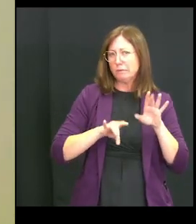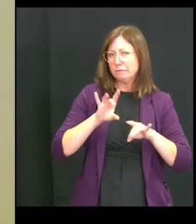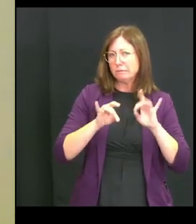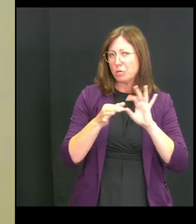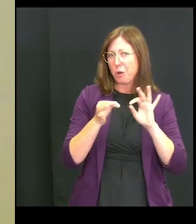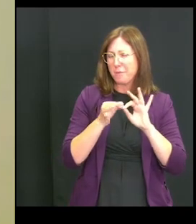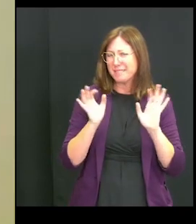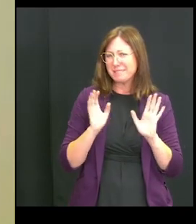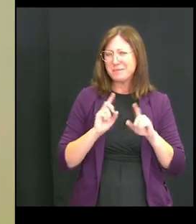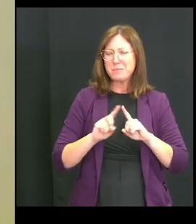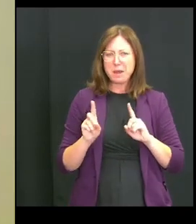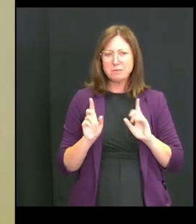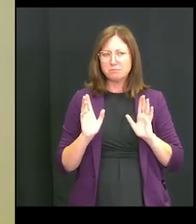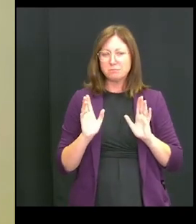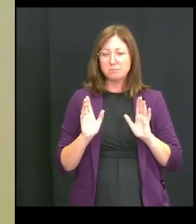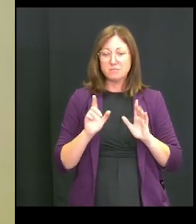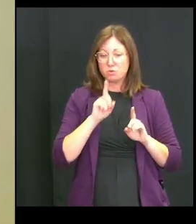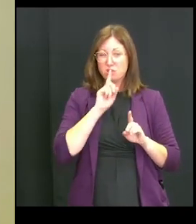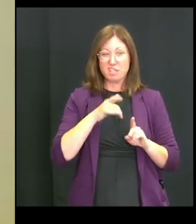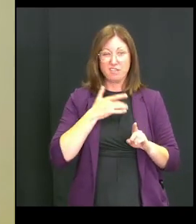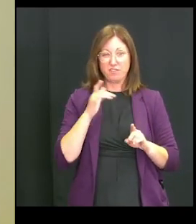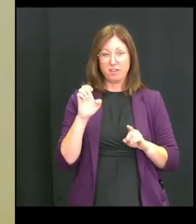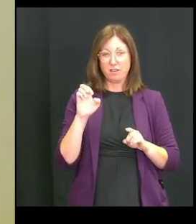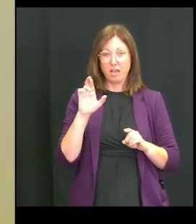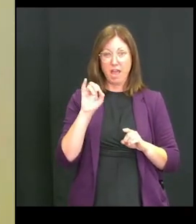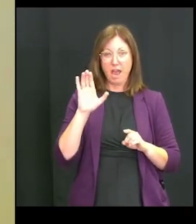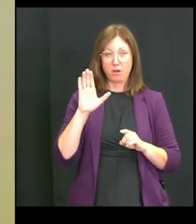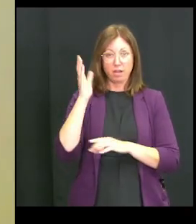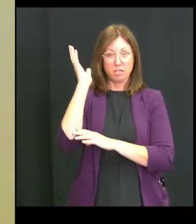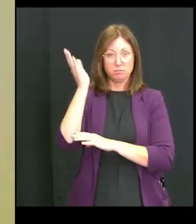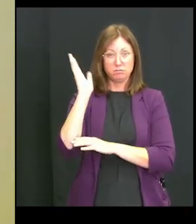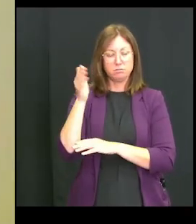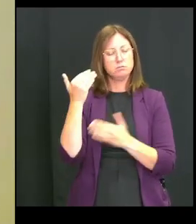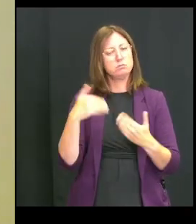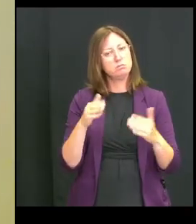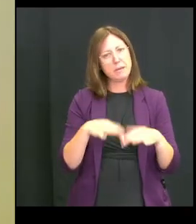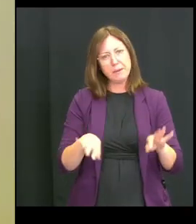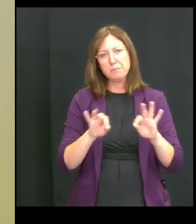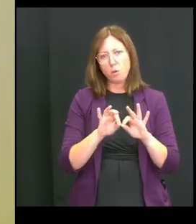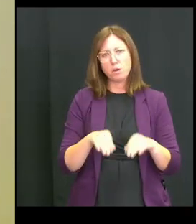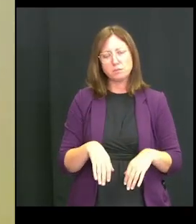But generally, I think what Eric's presenting really important, and important lessons for all of us.